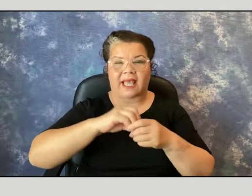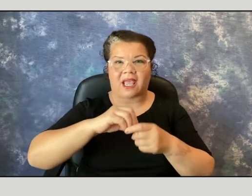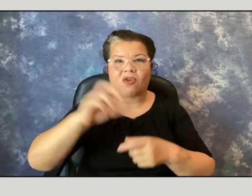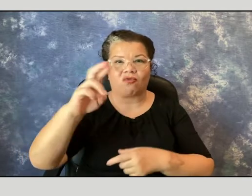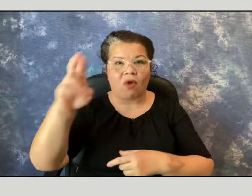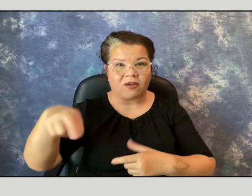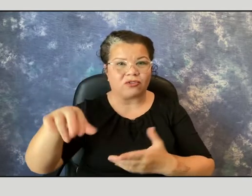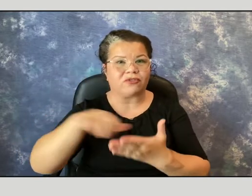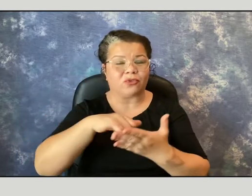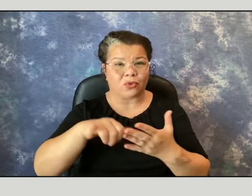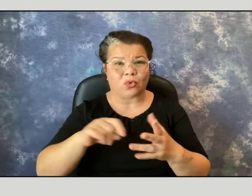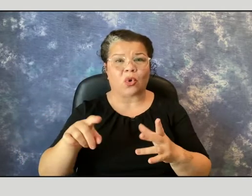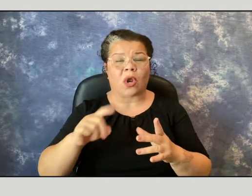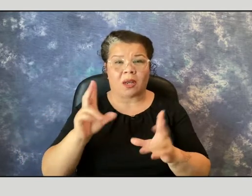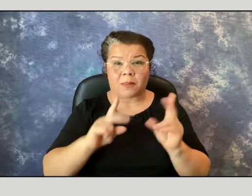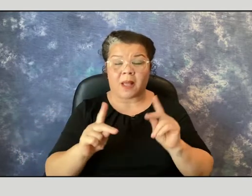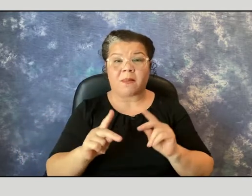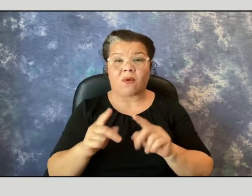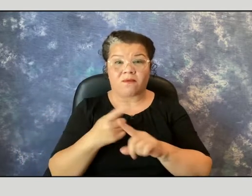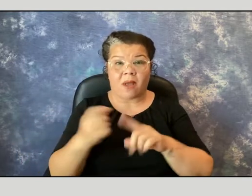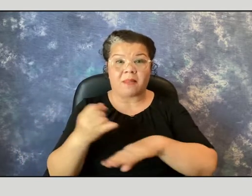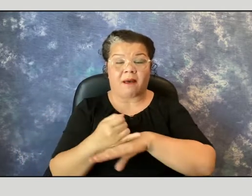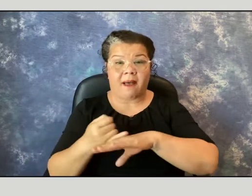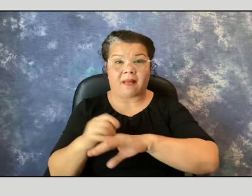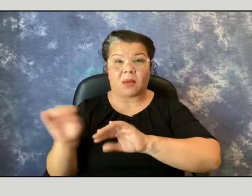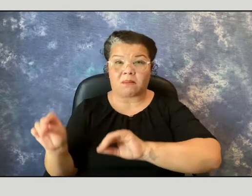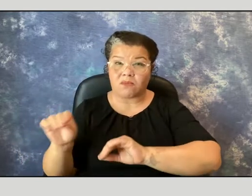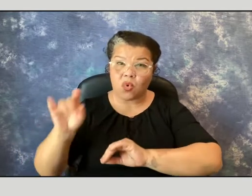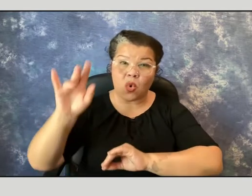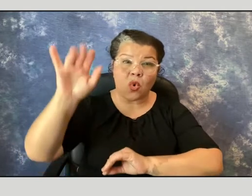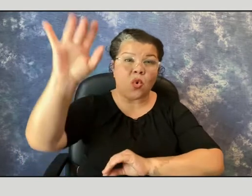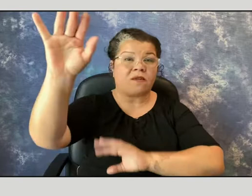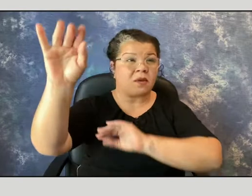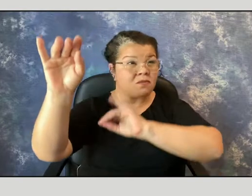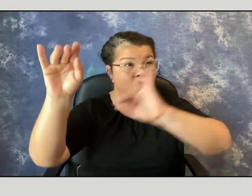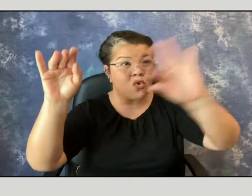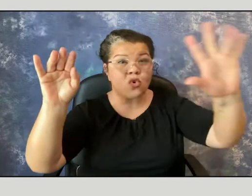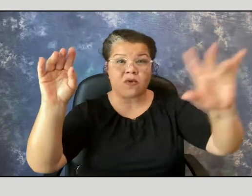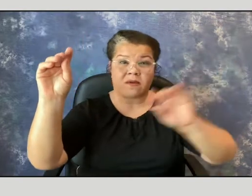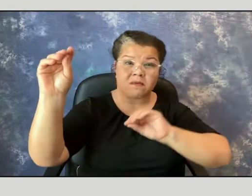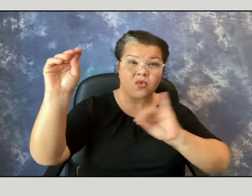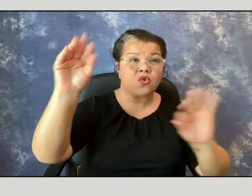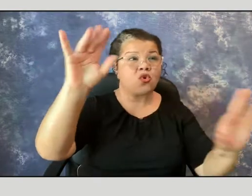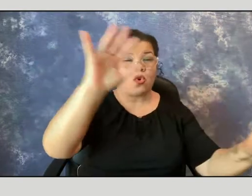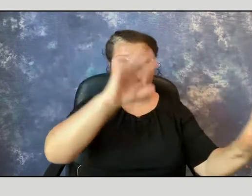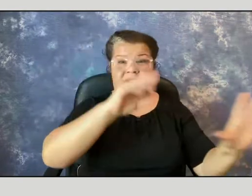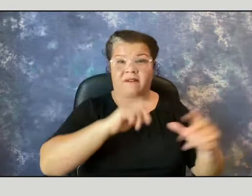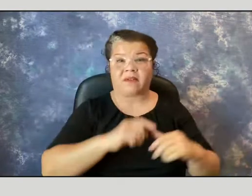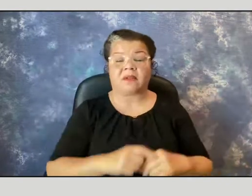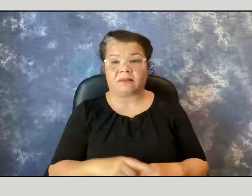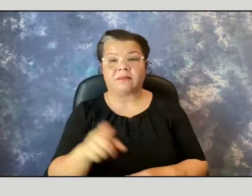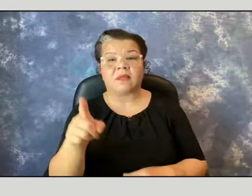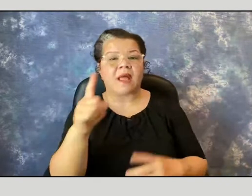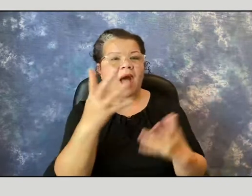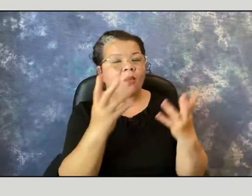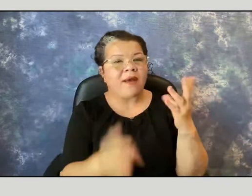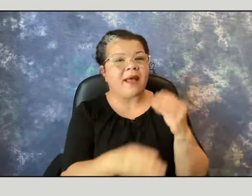There's a lot of really edifying conversation going on. And I would just add to what Alana was saying before